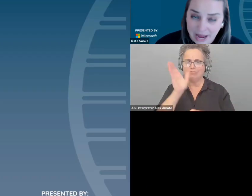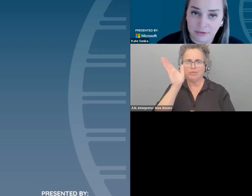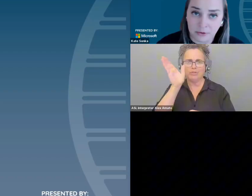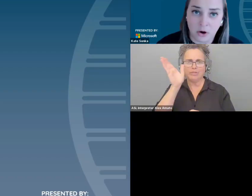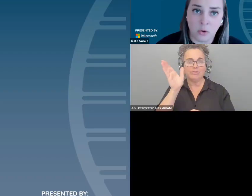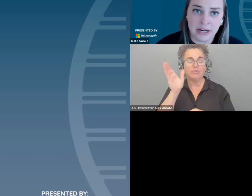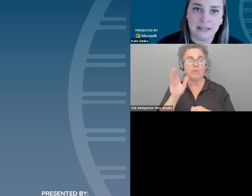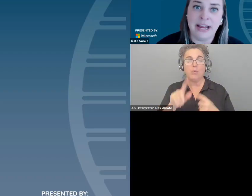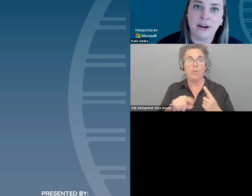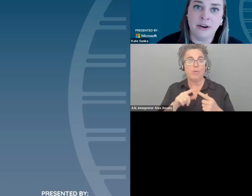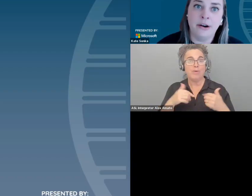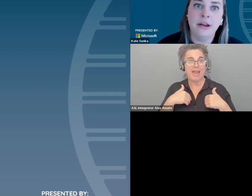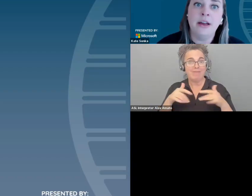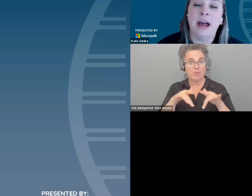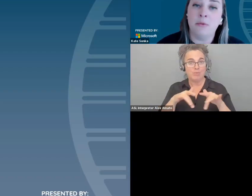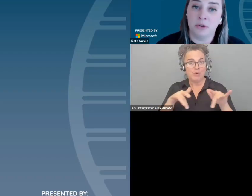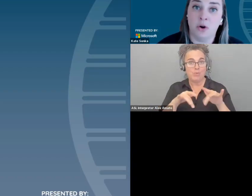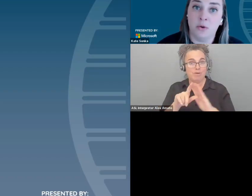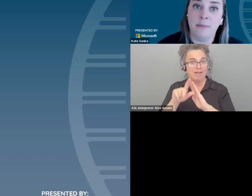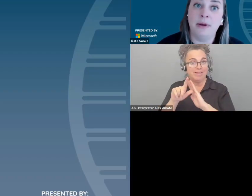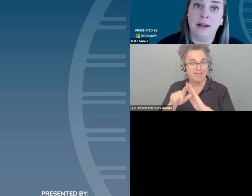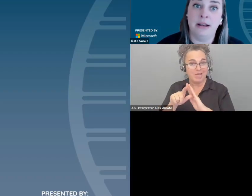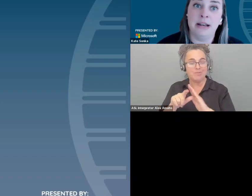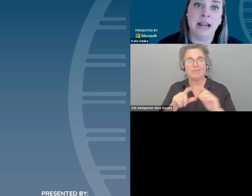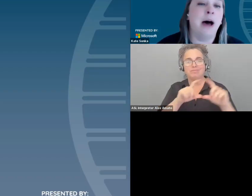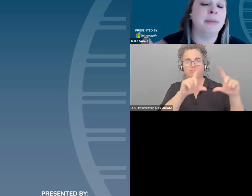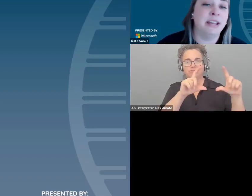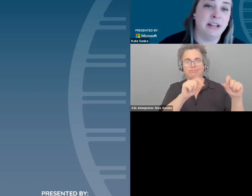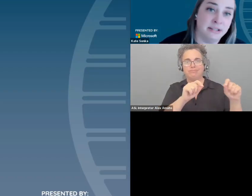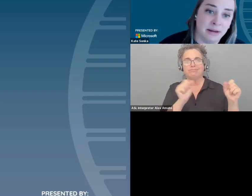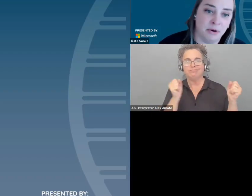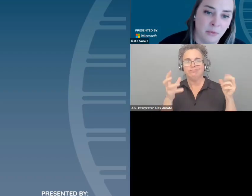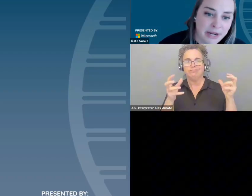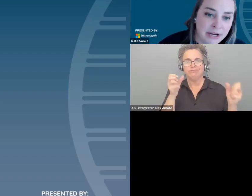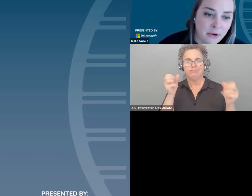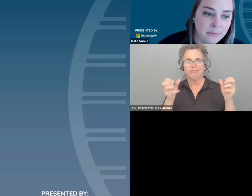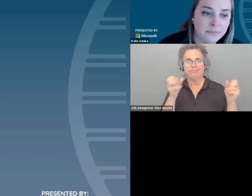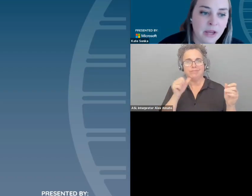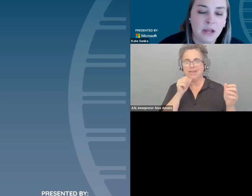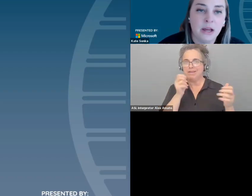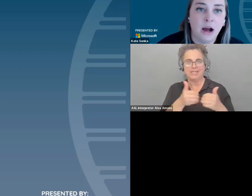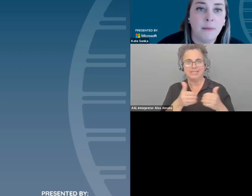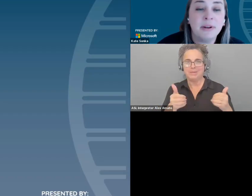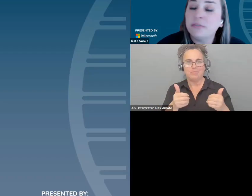when we have the recording later, that will show up and not be in a separate window.